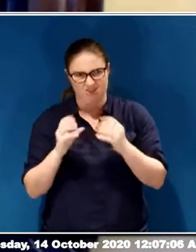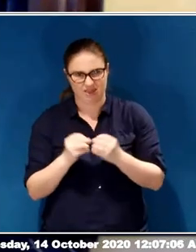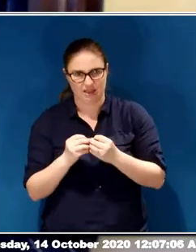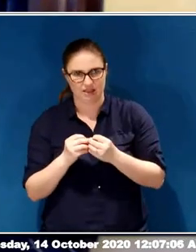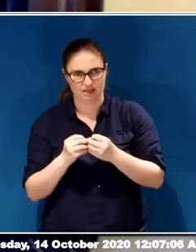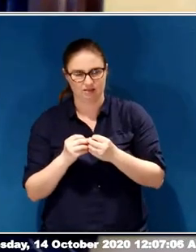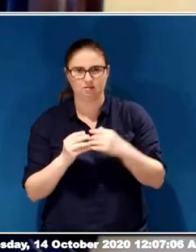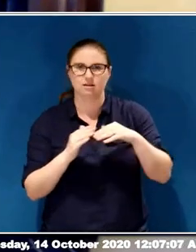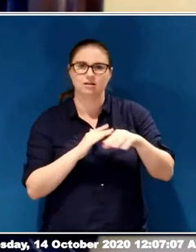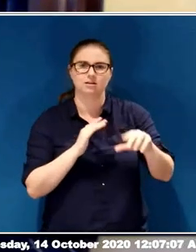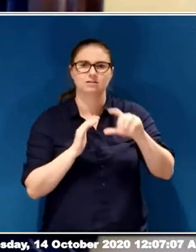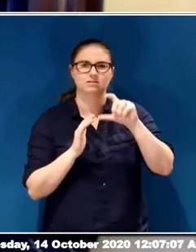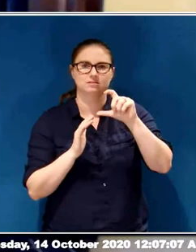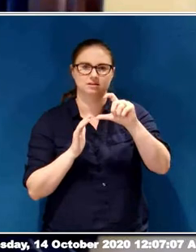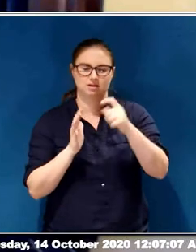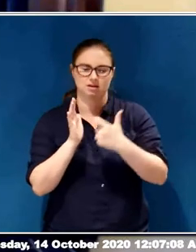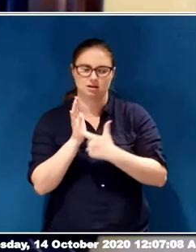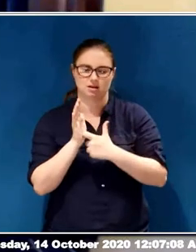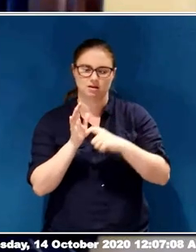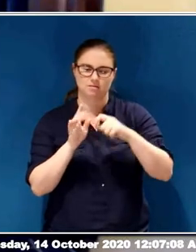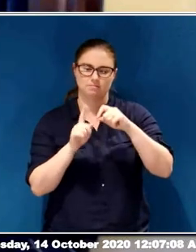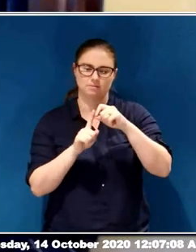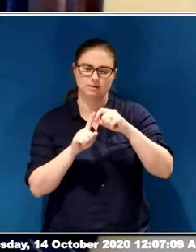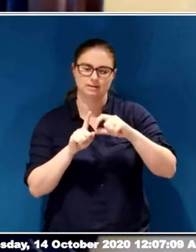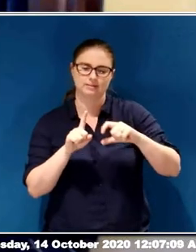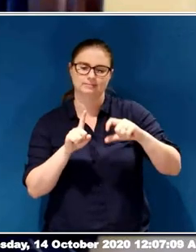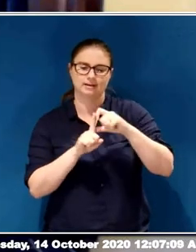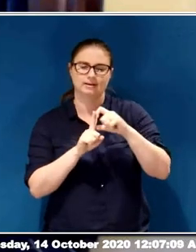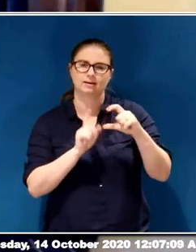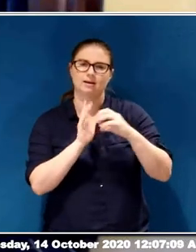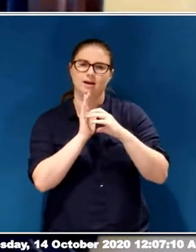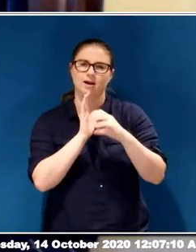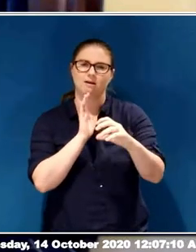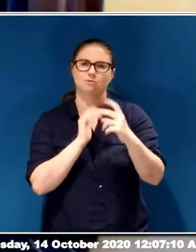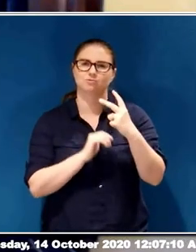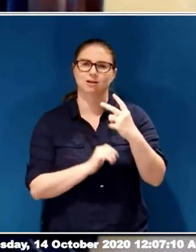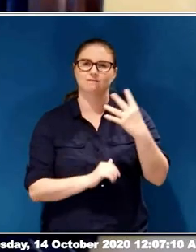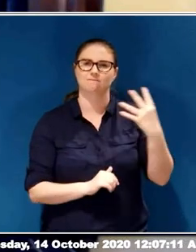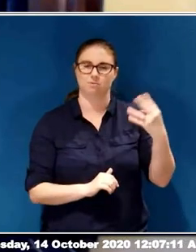2(e) as in what reasonable accommodations should do.